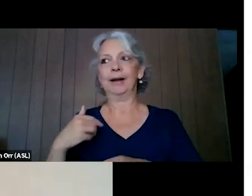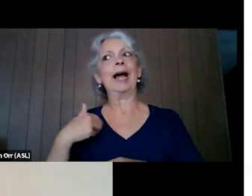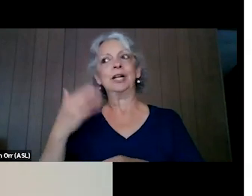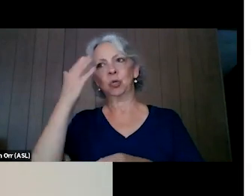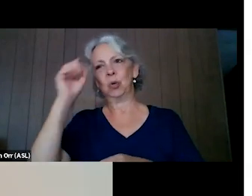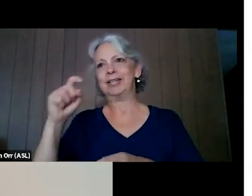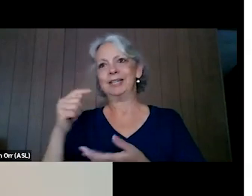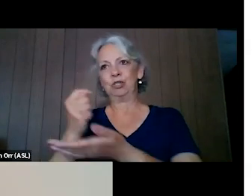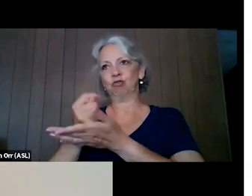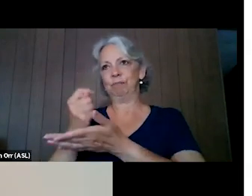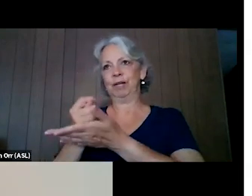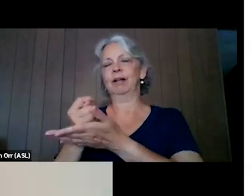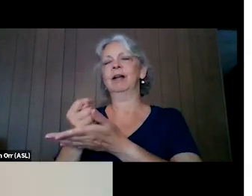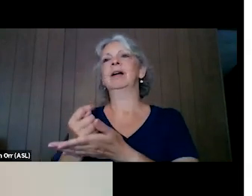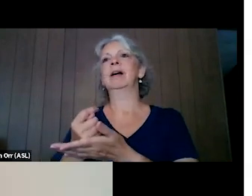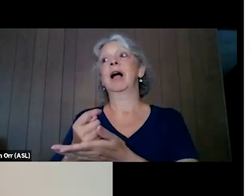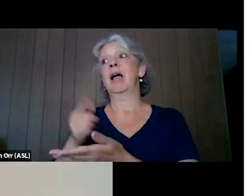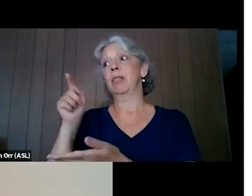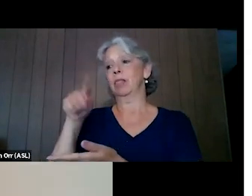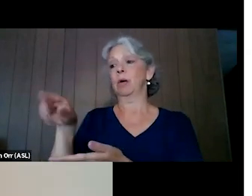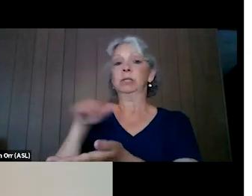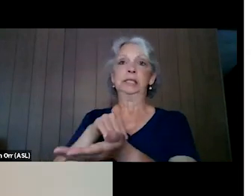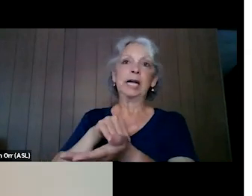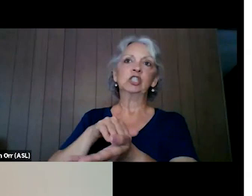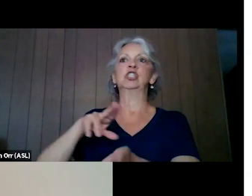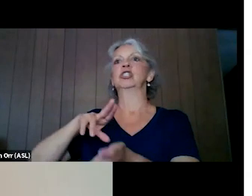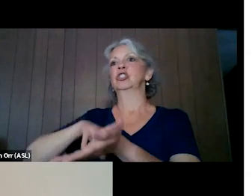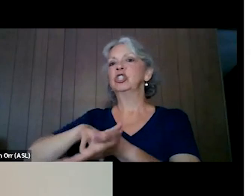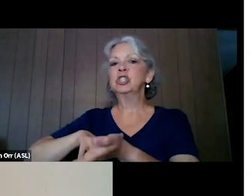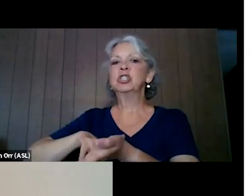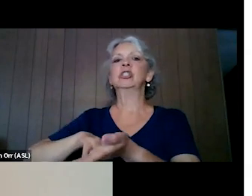And doctors, nurses, and pretty much all the staff there